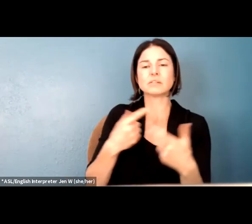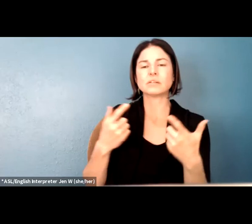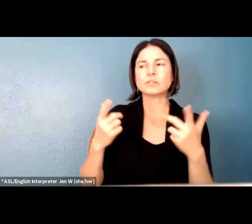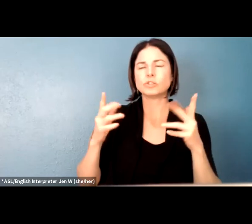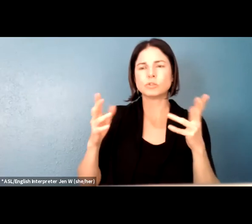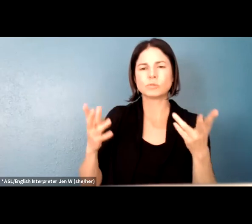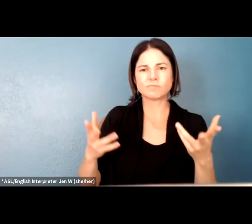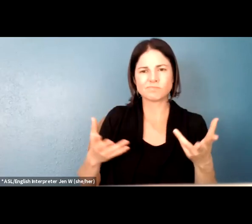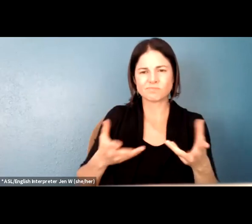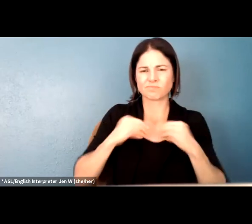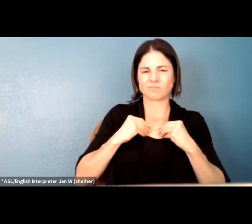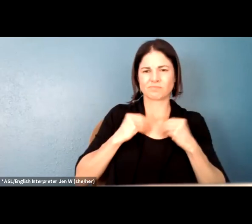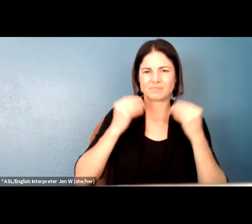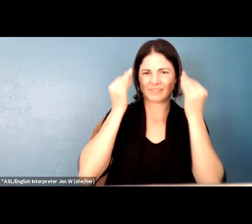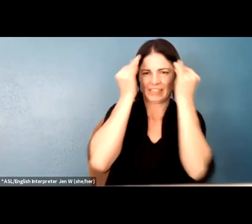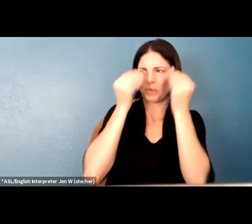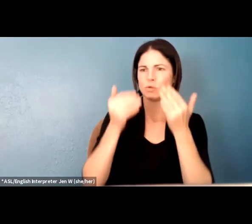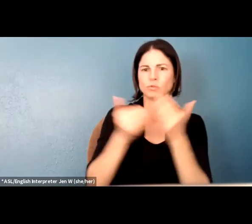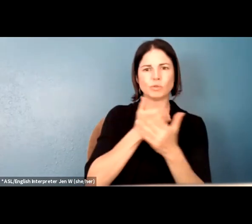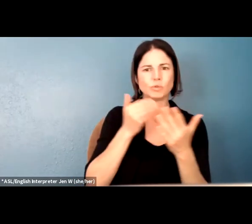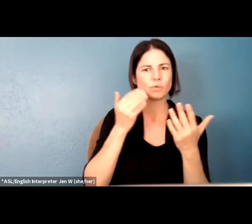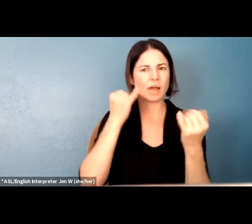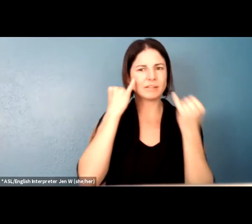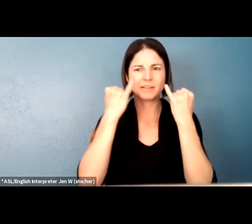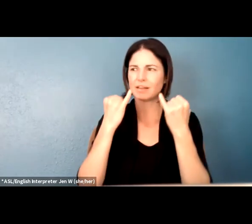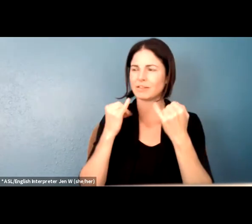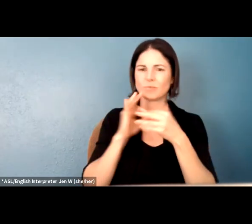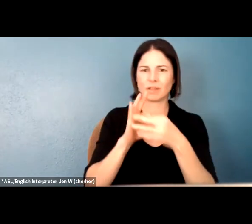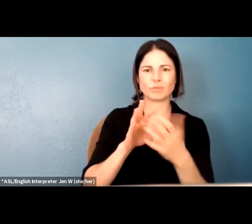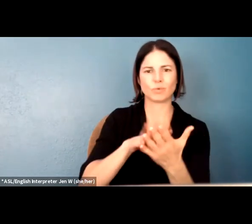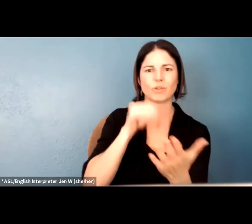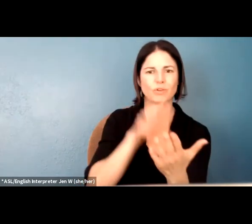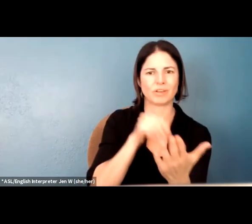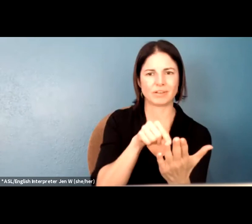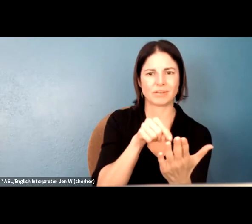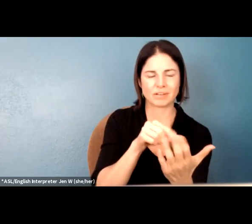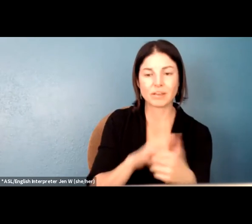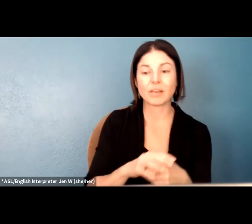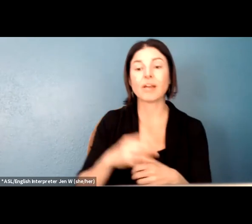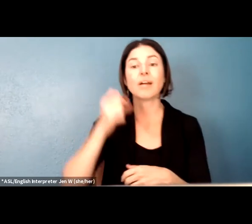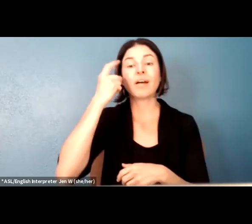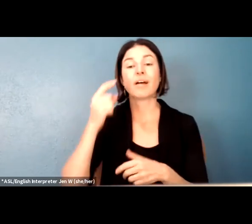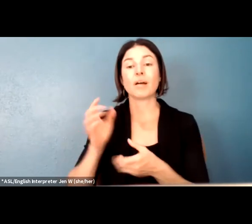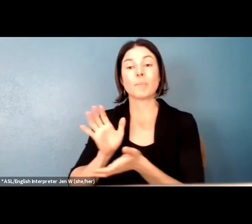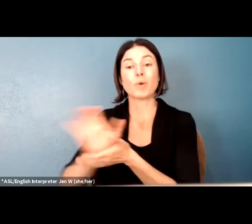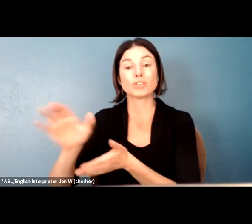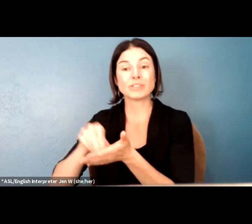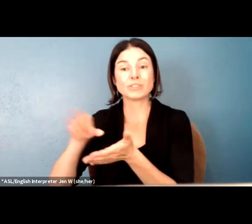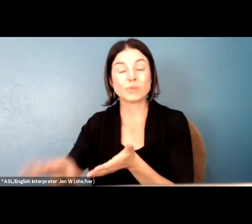new meaning when it comes to learning. She explains the struggles to learn by marginalized students is itself